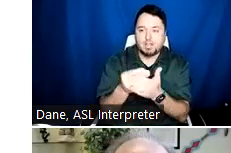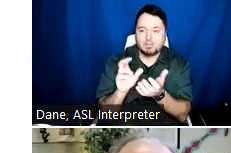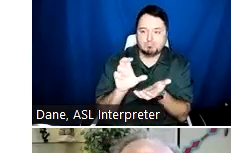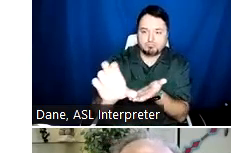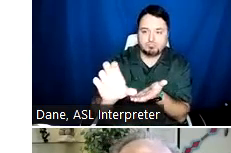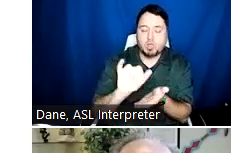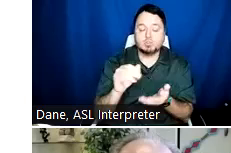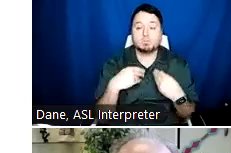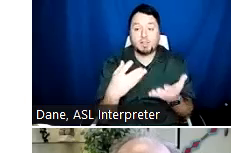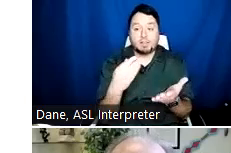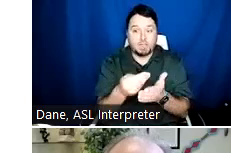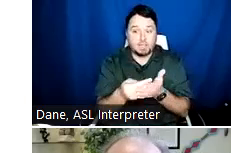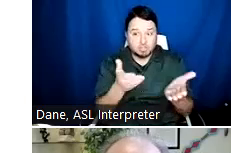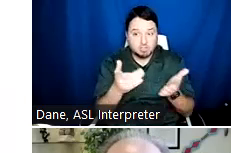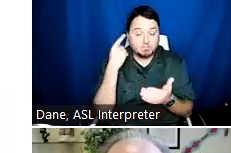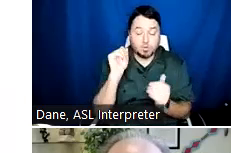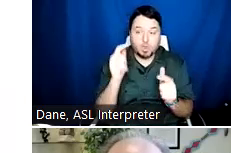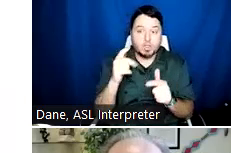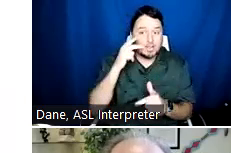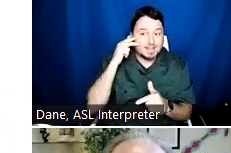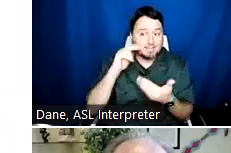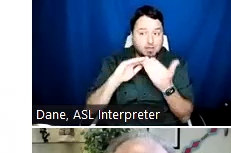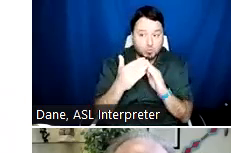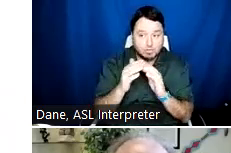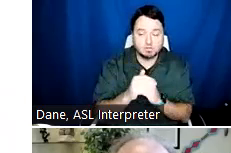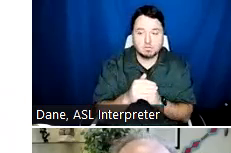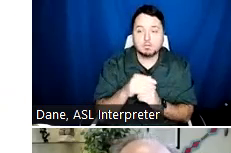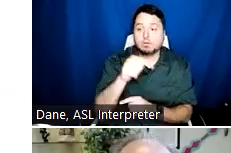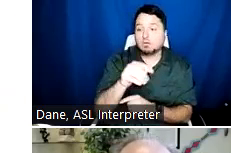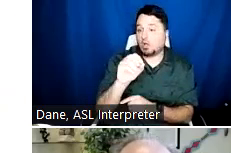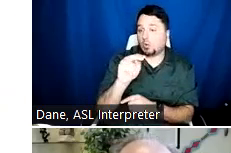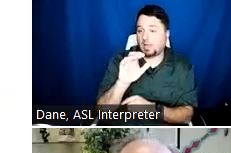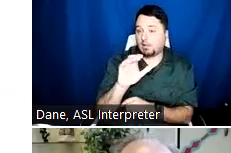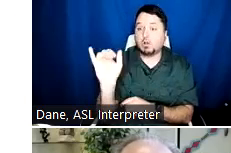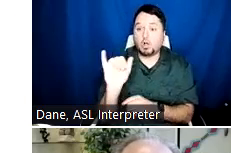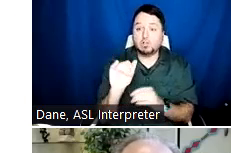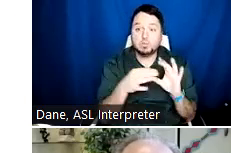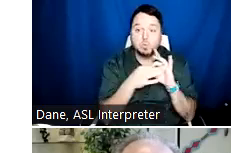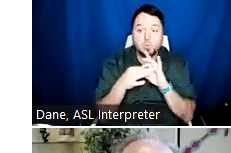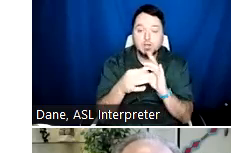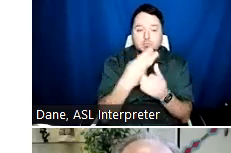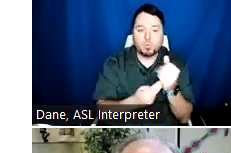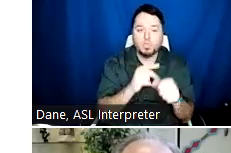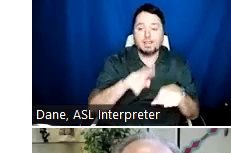financial services to Native communities. ONAC also coordinates both the national Native Bank On